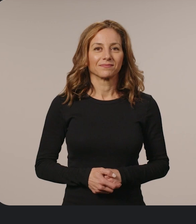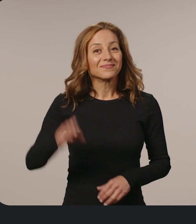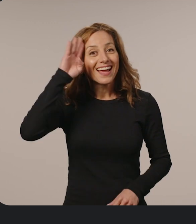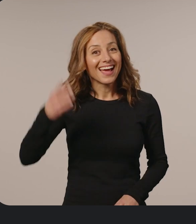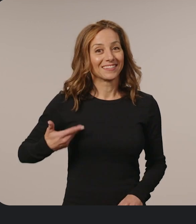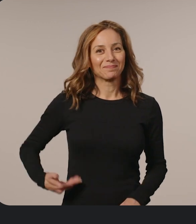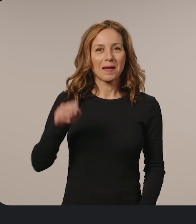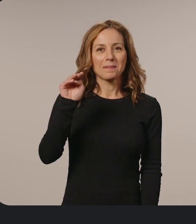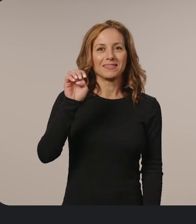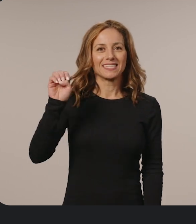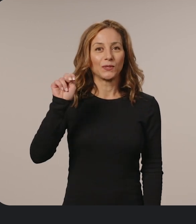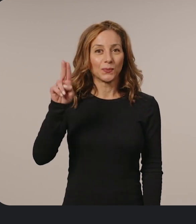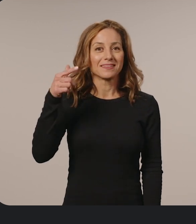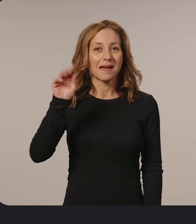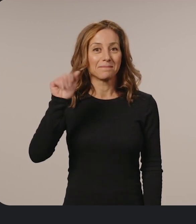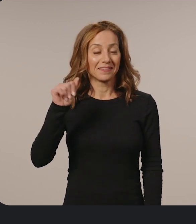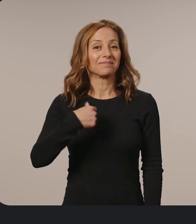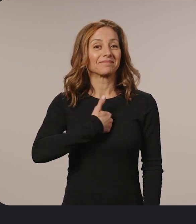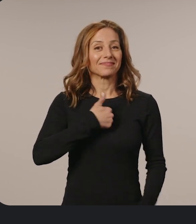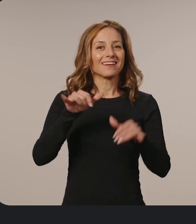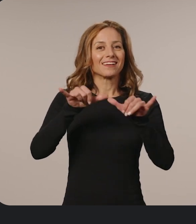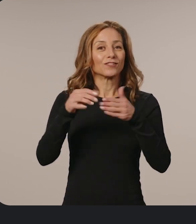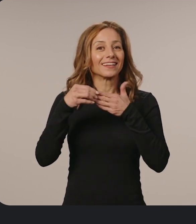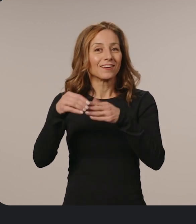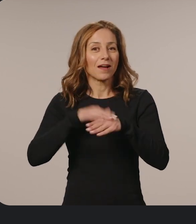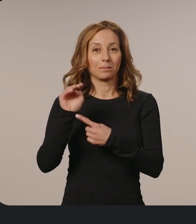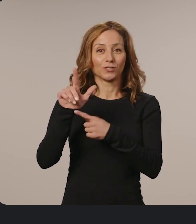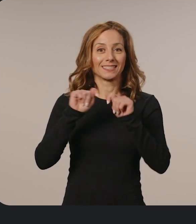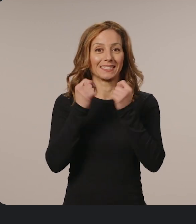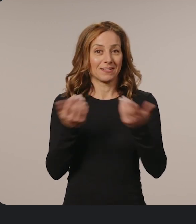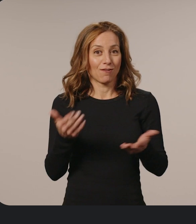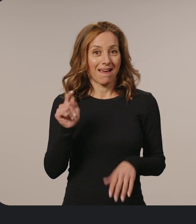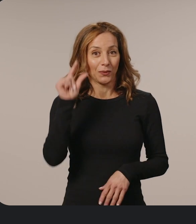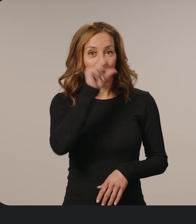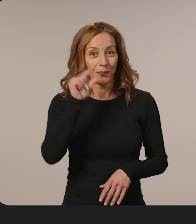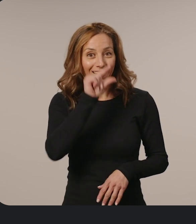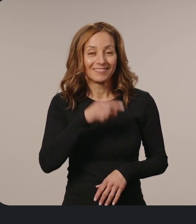Hi. My name is Meenu Gaba. I'm an engineering lead on the machine learning team here at Google.